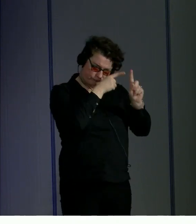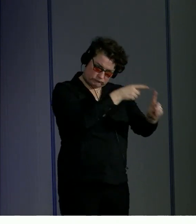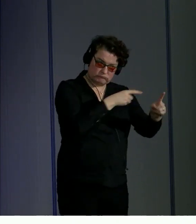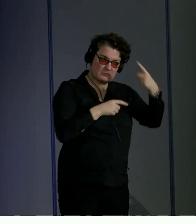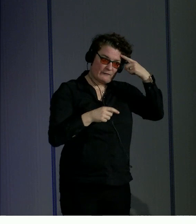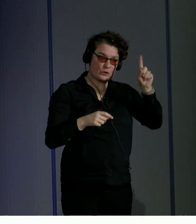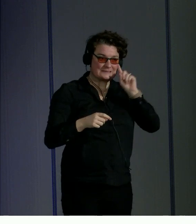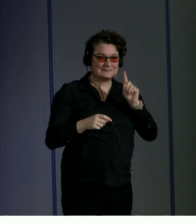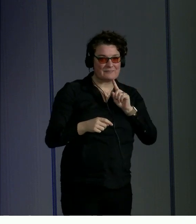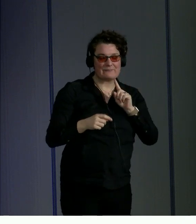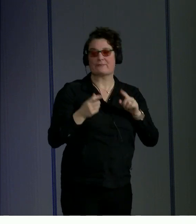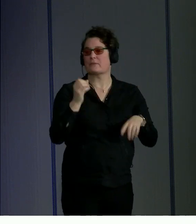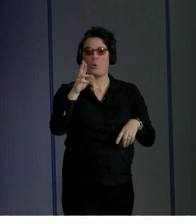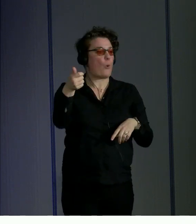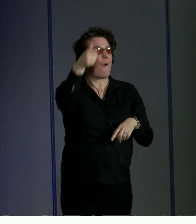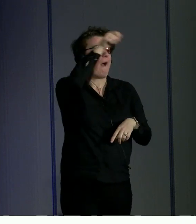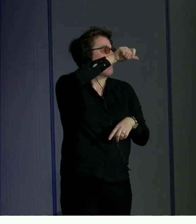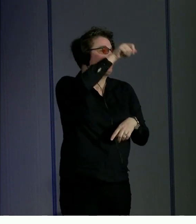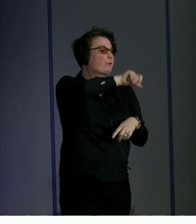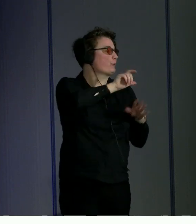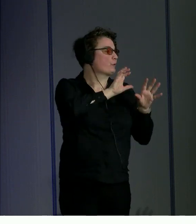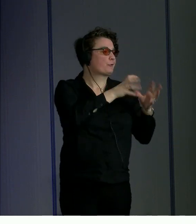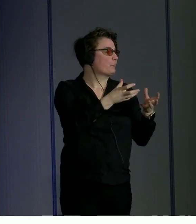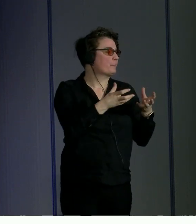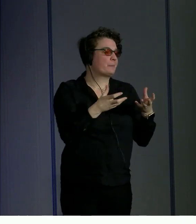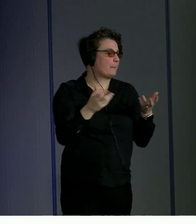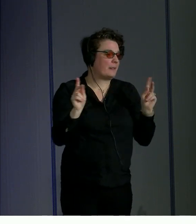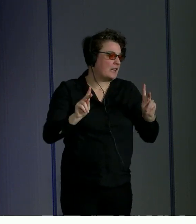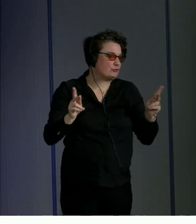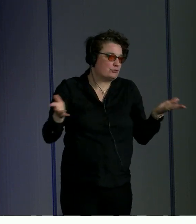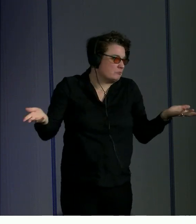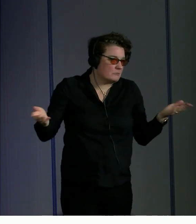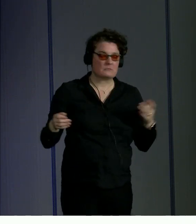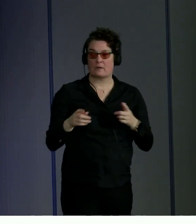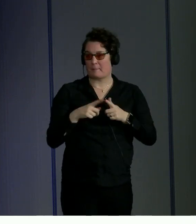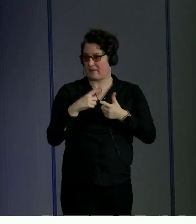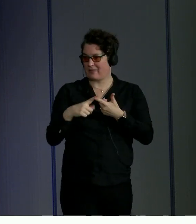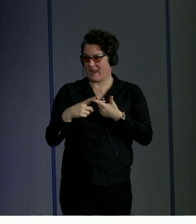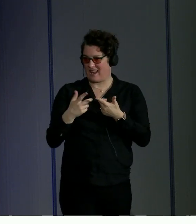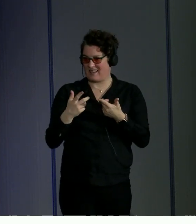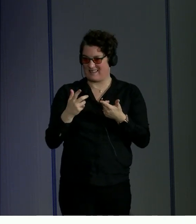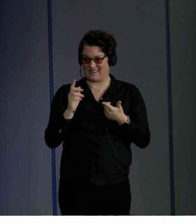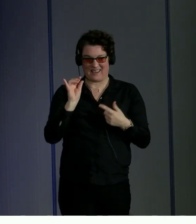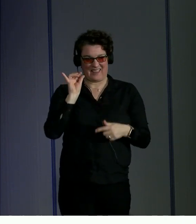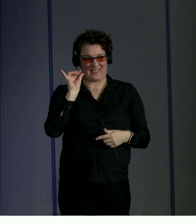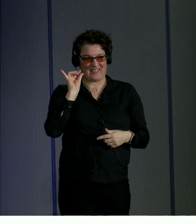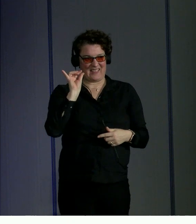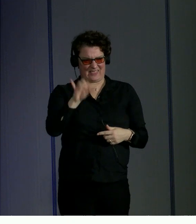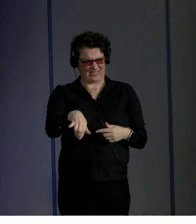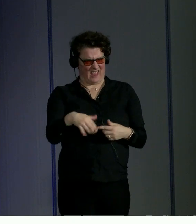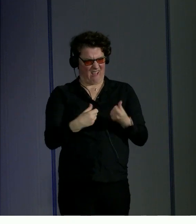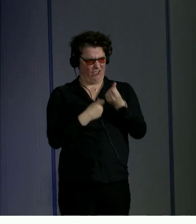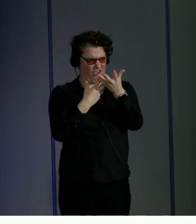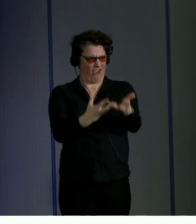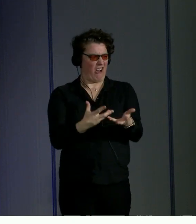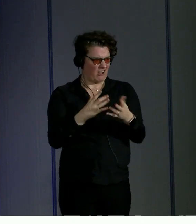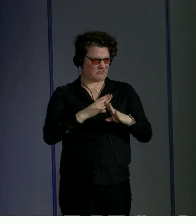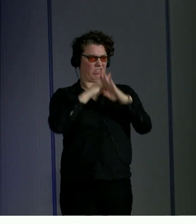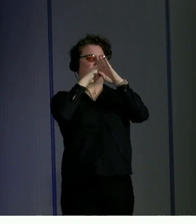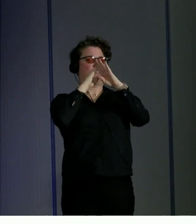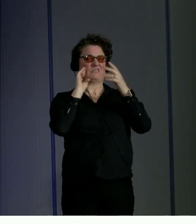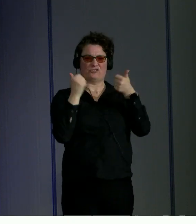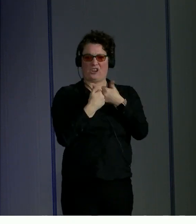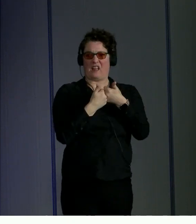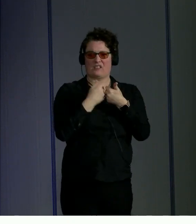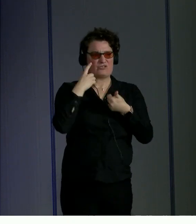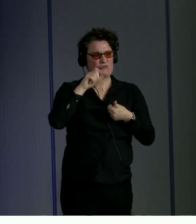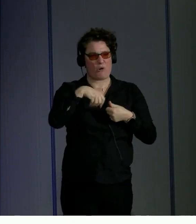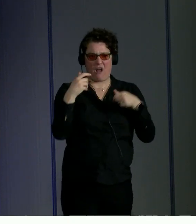or another population, and then it actually creates some challenges for others as well.